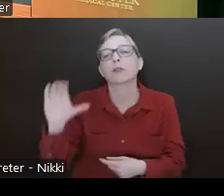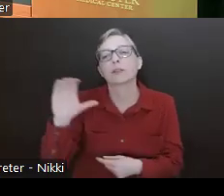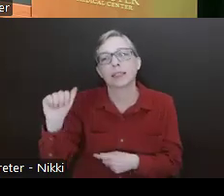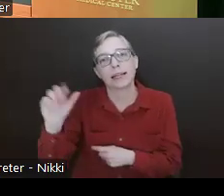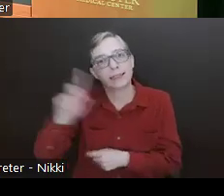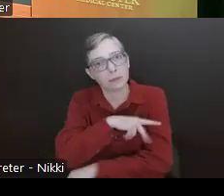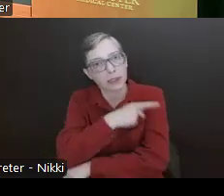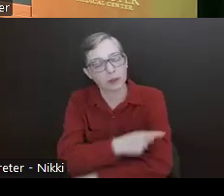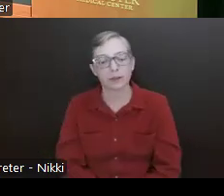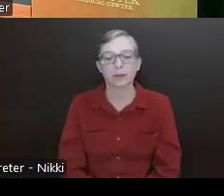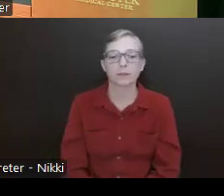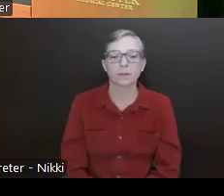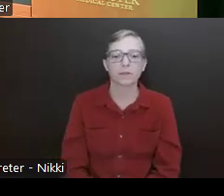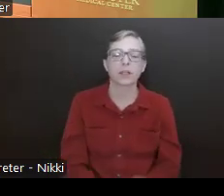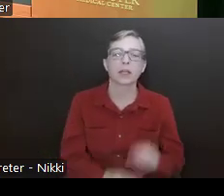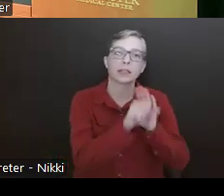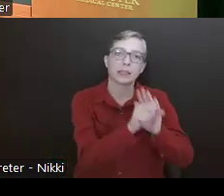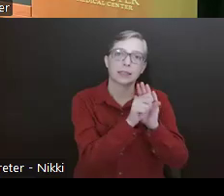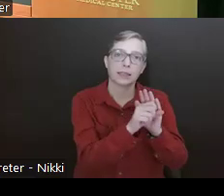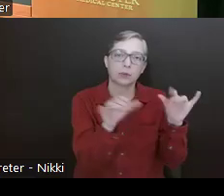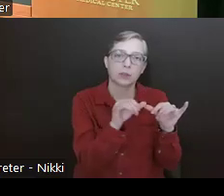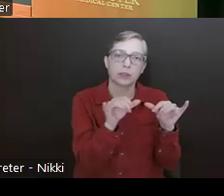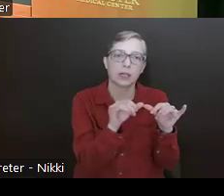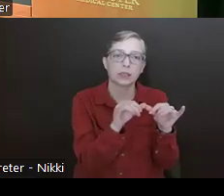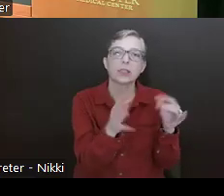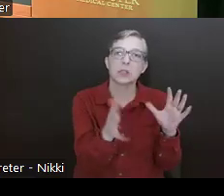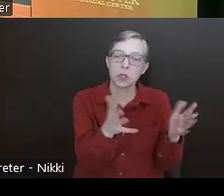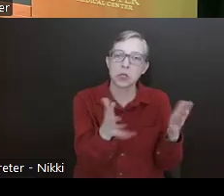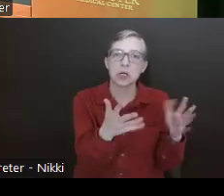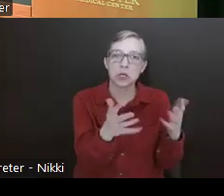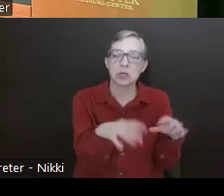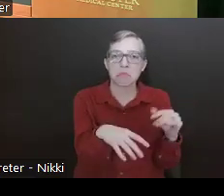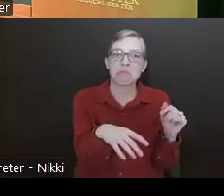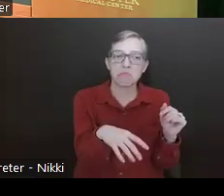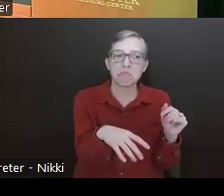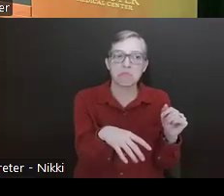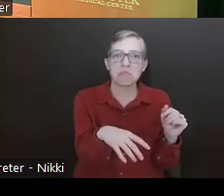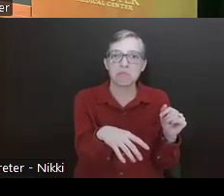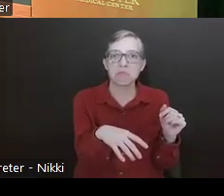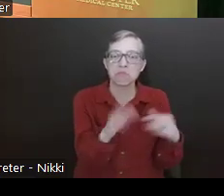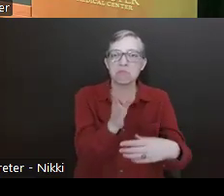are relatively modest they tend to improve kind of psychiatric outcomes uh none of these trials